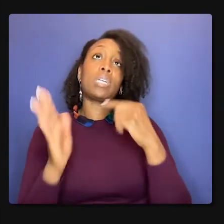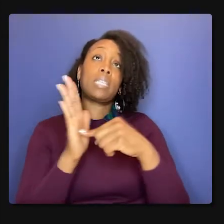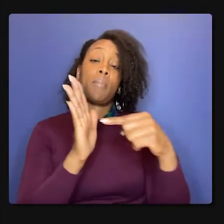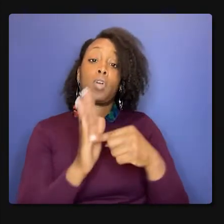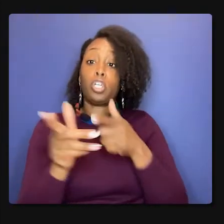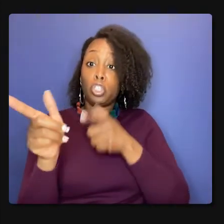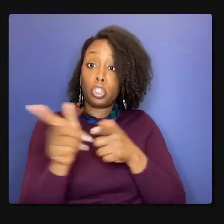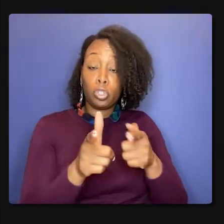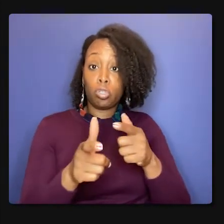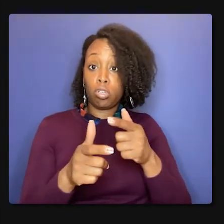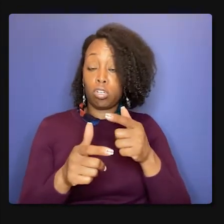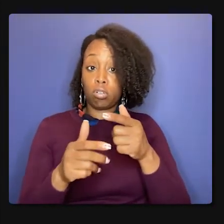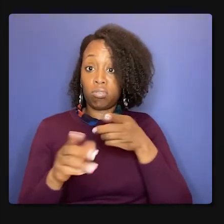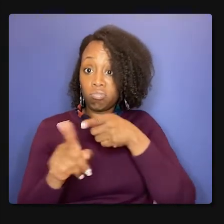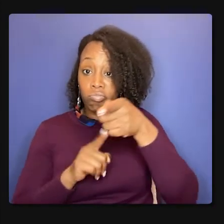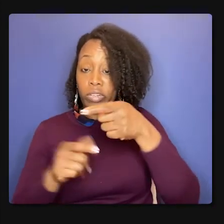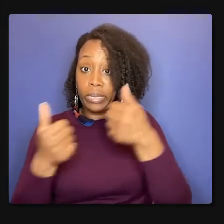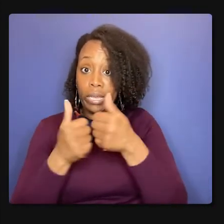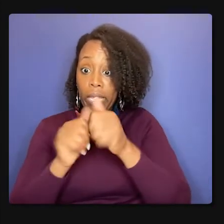such as this shooter genre game collection,